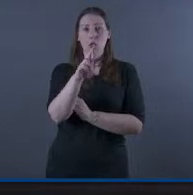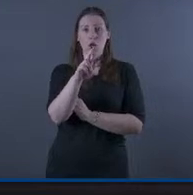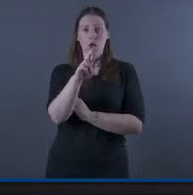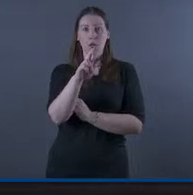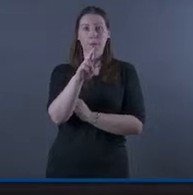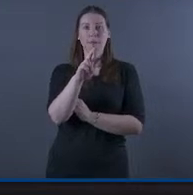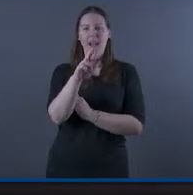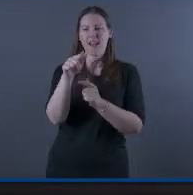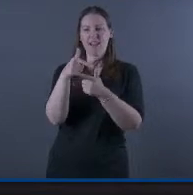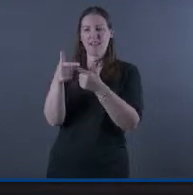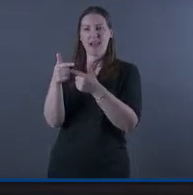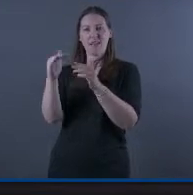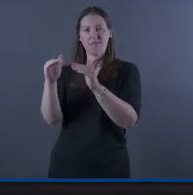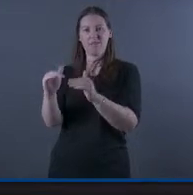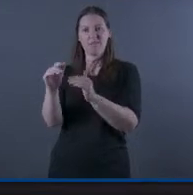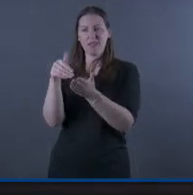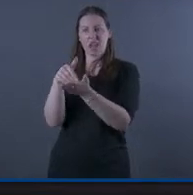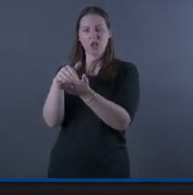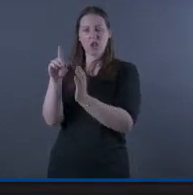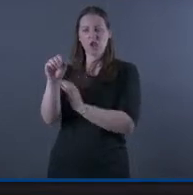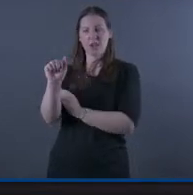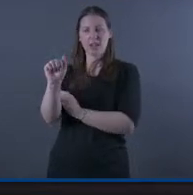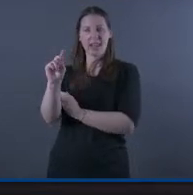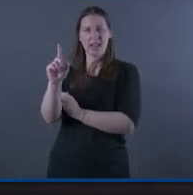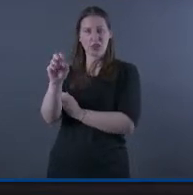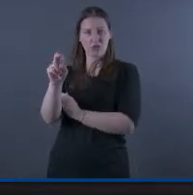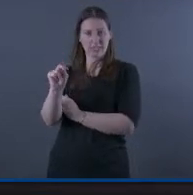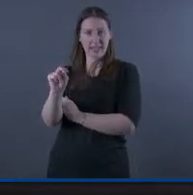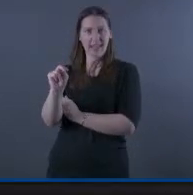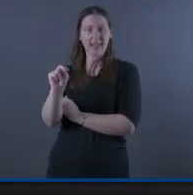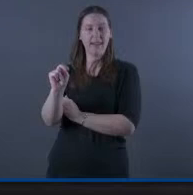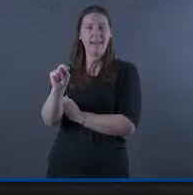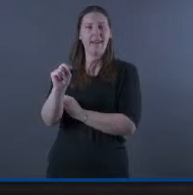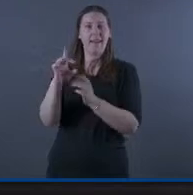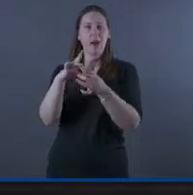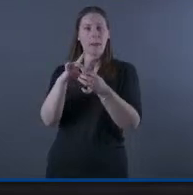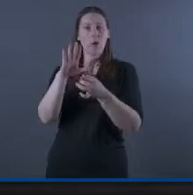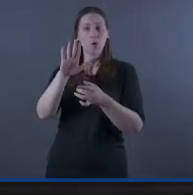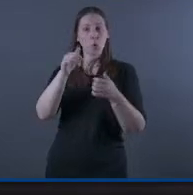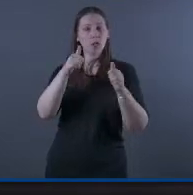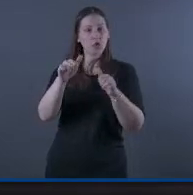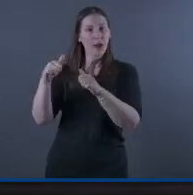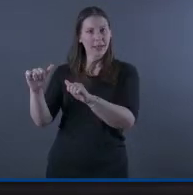And this is our last question. So we have a few minutes and please share any other stories that you'd like to as well.